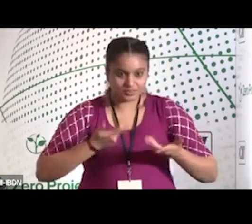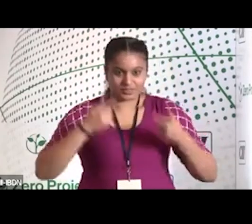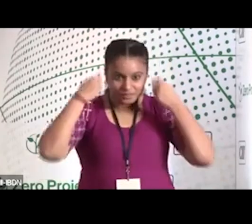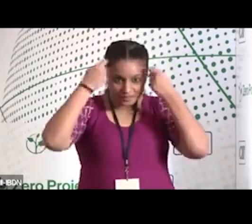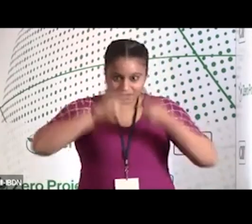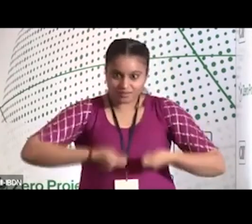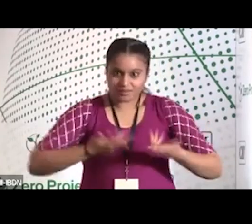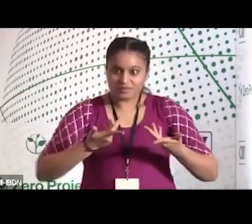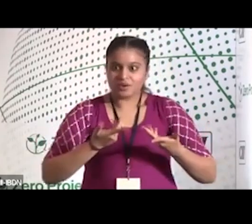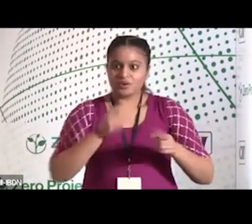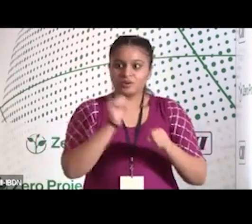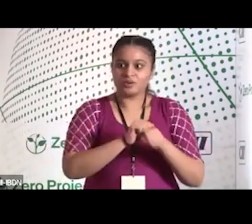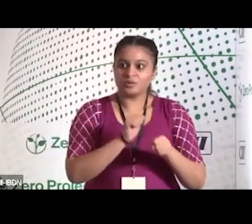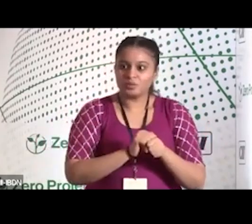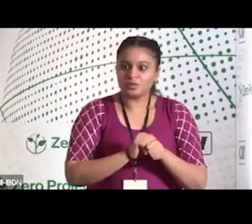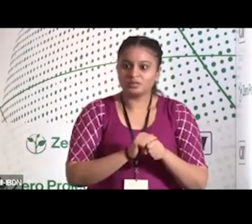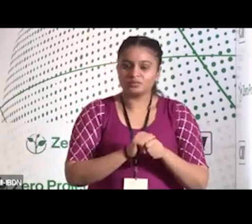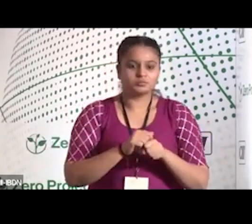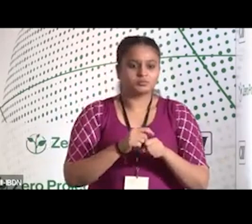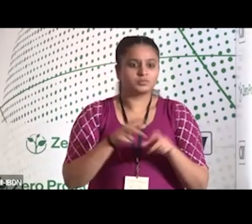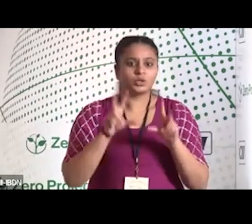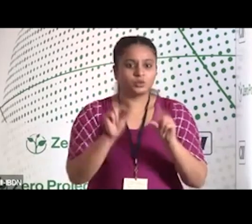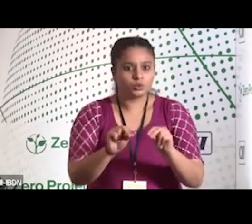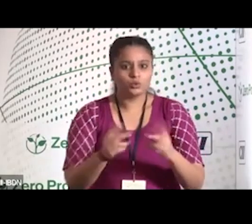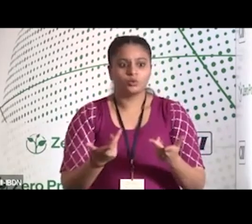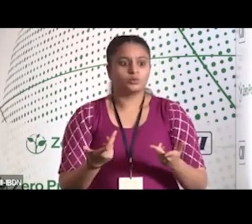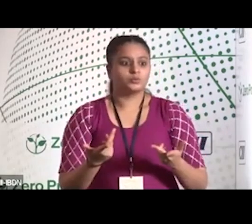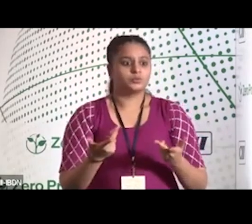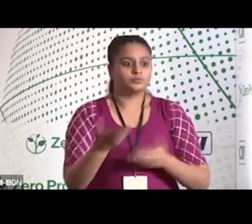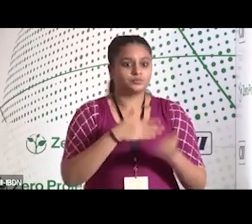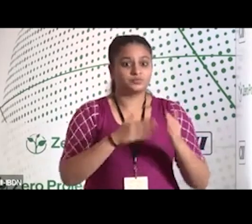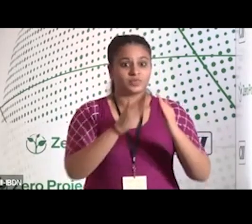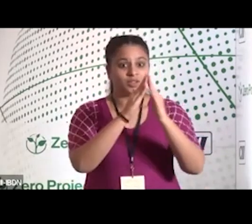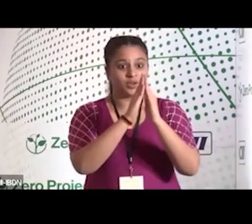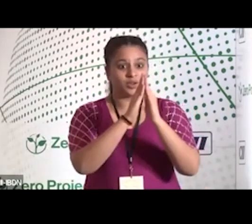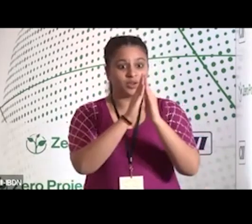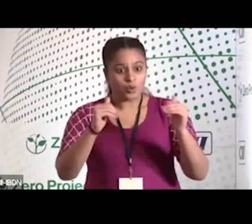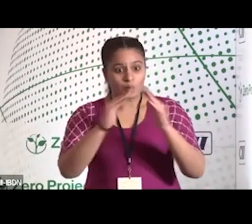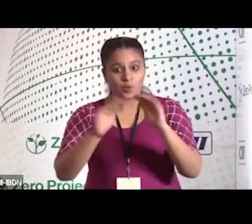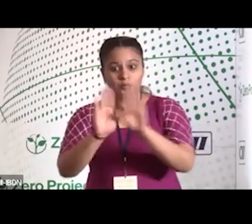Gillian Boudreau a live in Hamburg My door to door that gives the red carpet